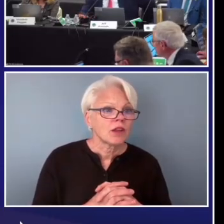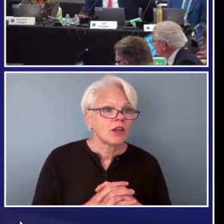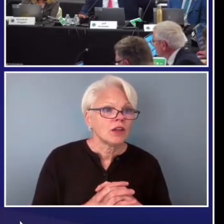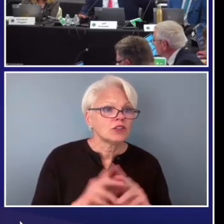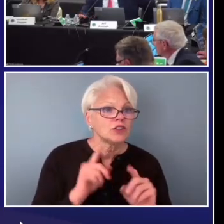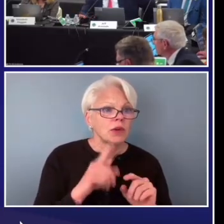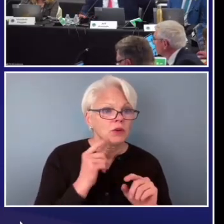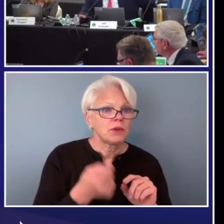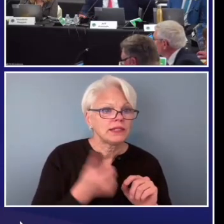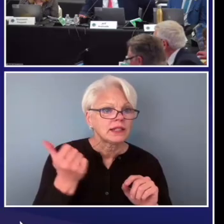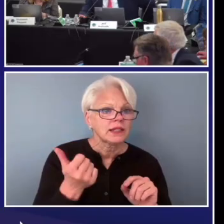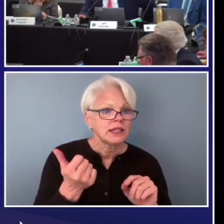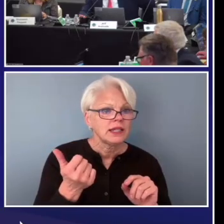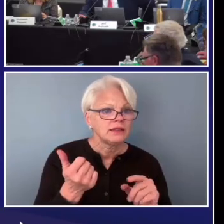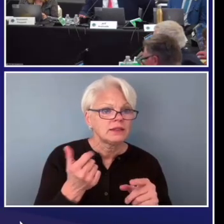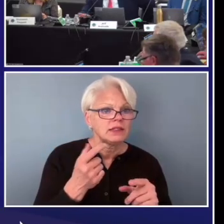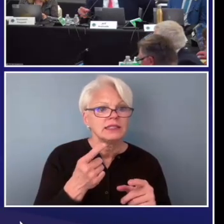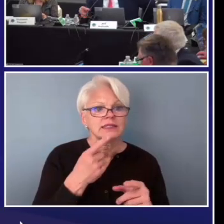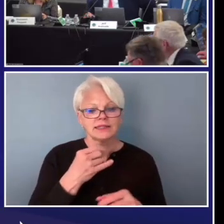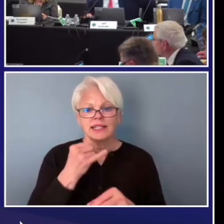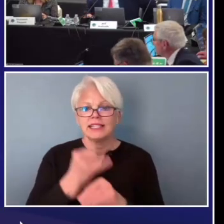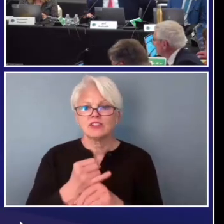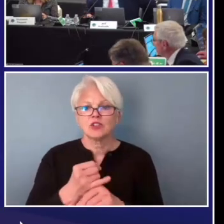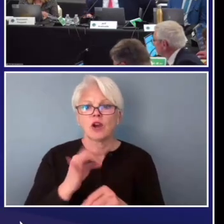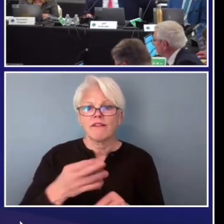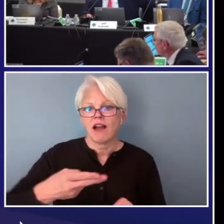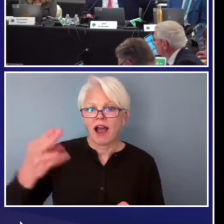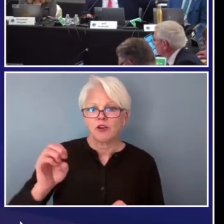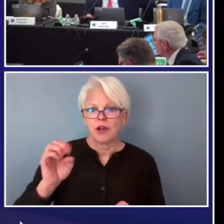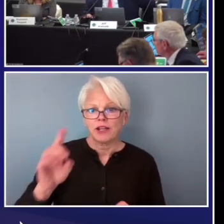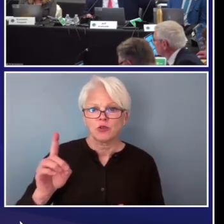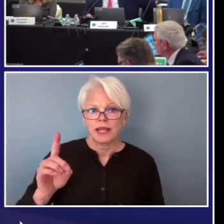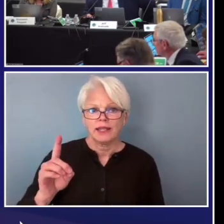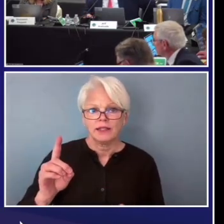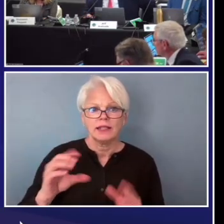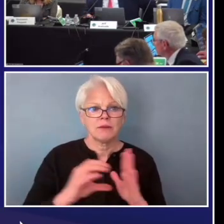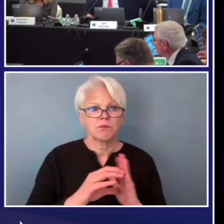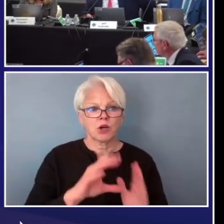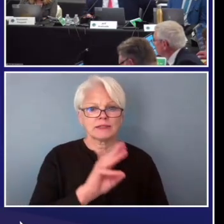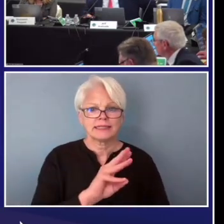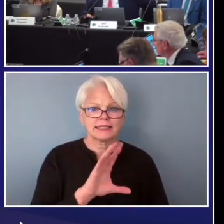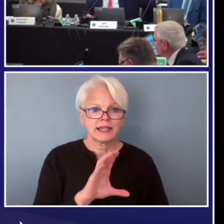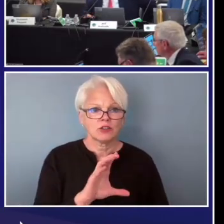reference to institution of higher education in part 600, which for those of you